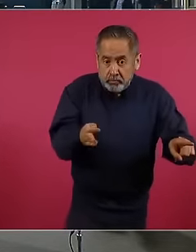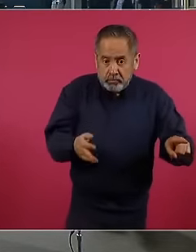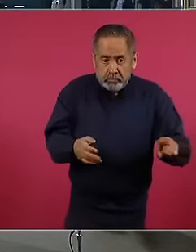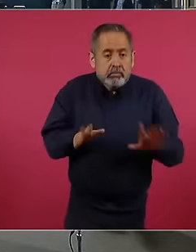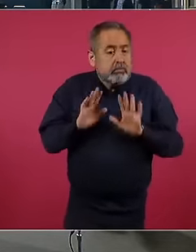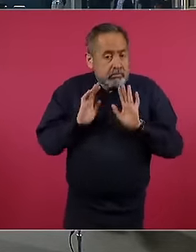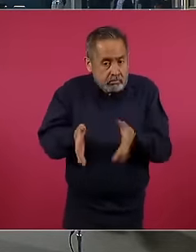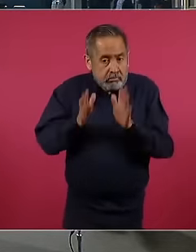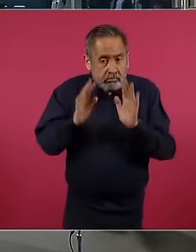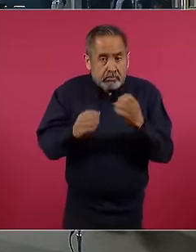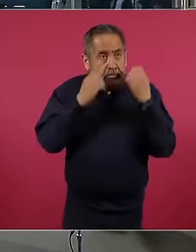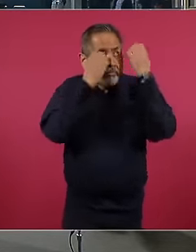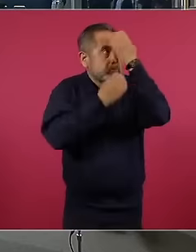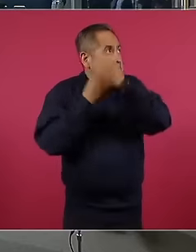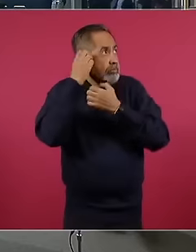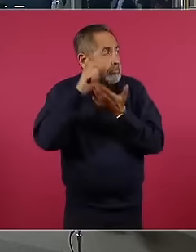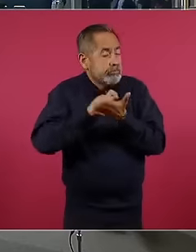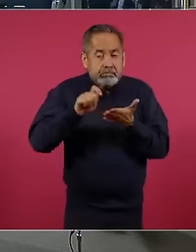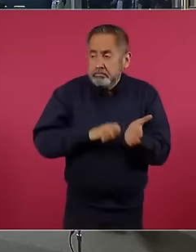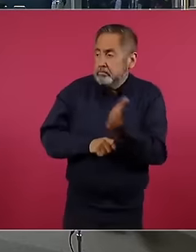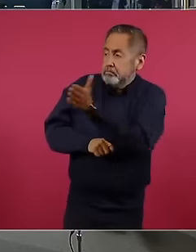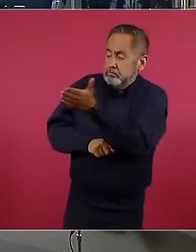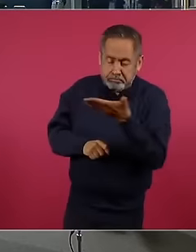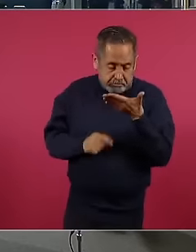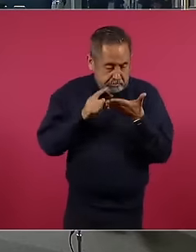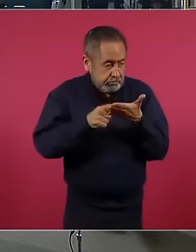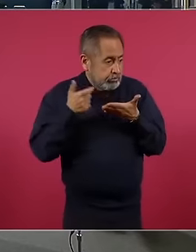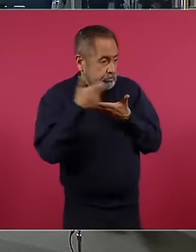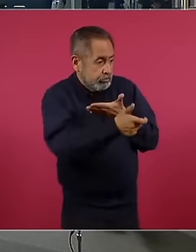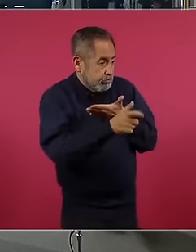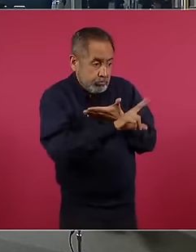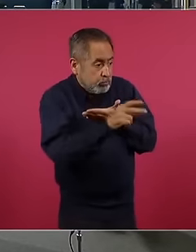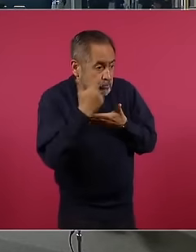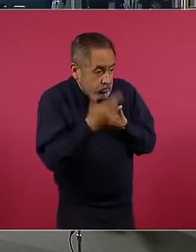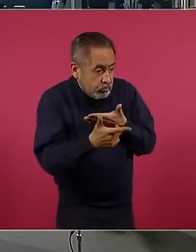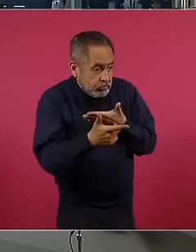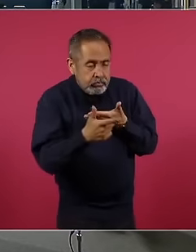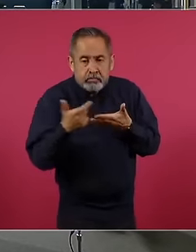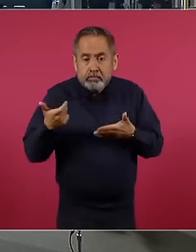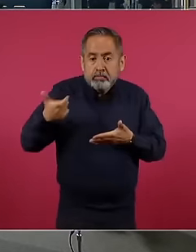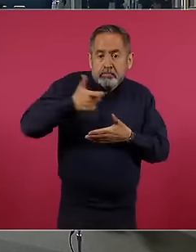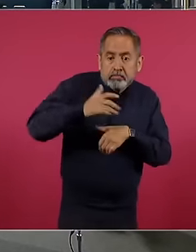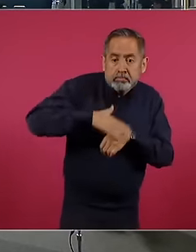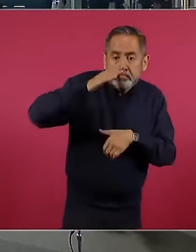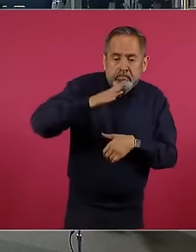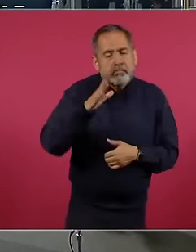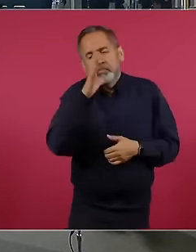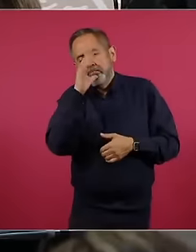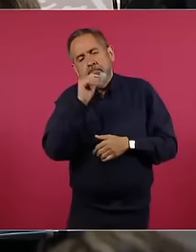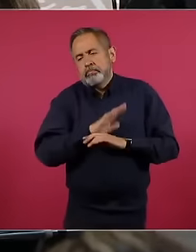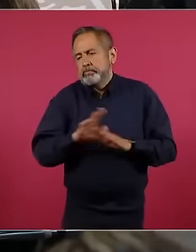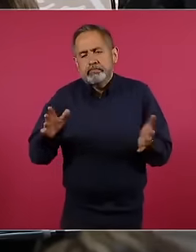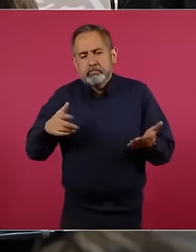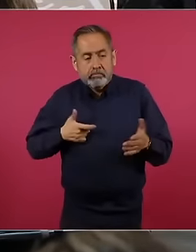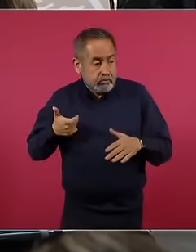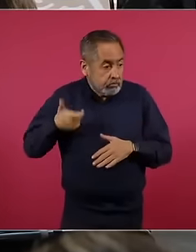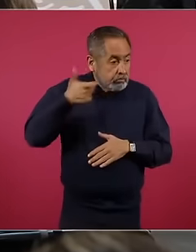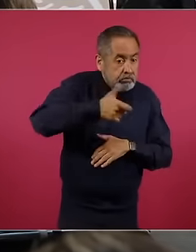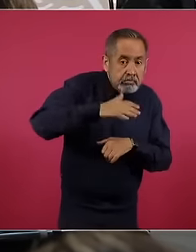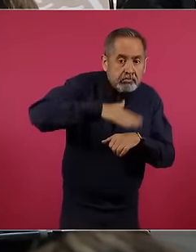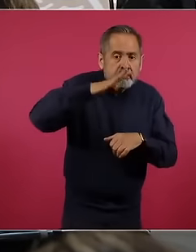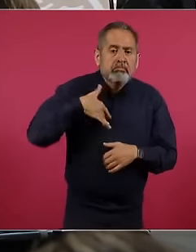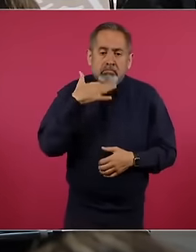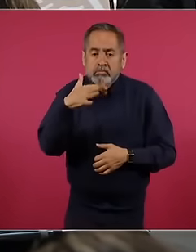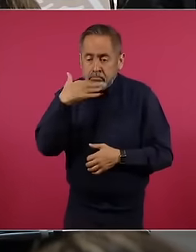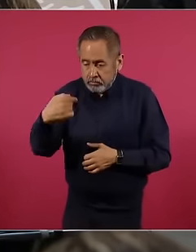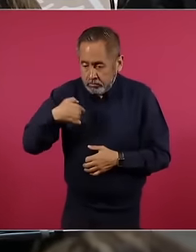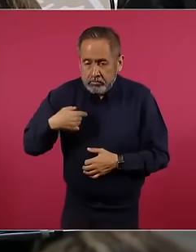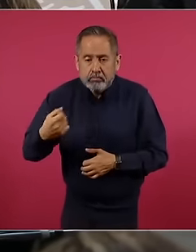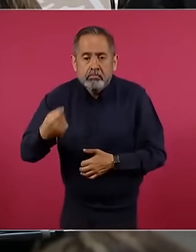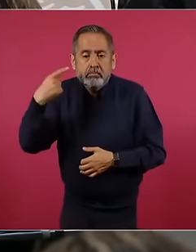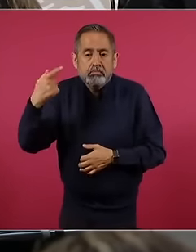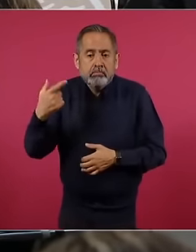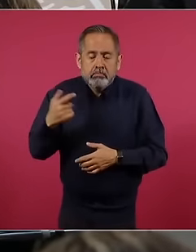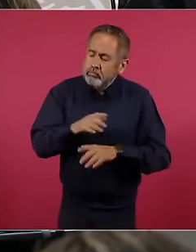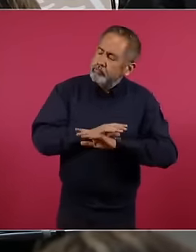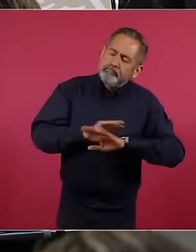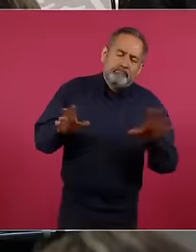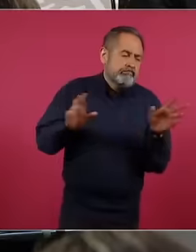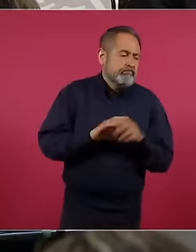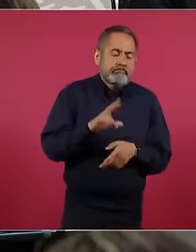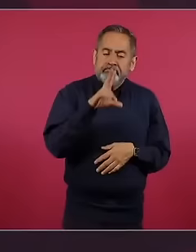the balú establishes and they are paid more, then whoever does that is breaking the